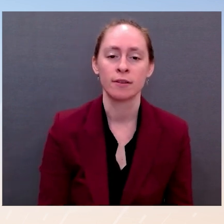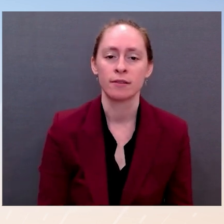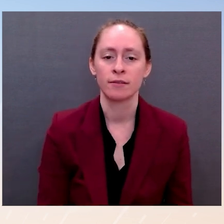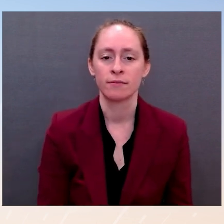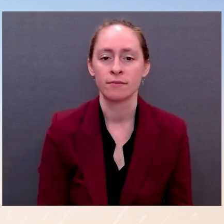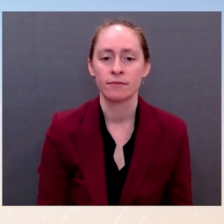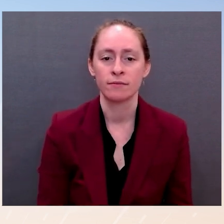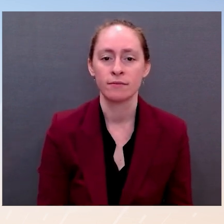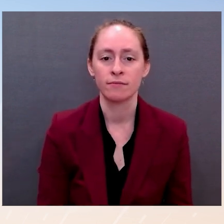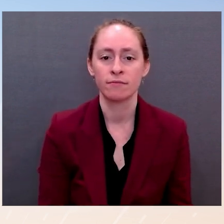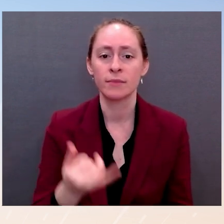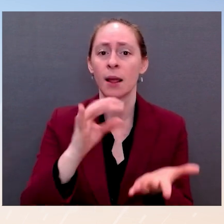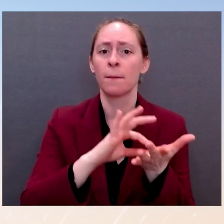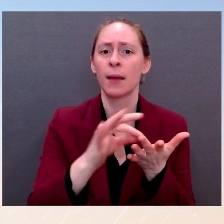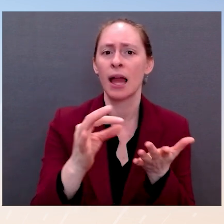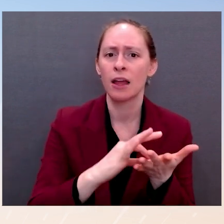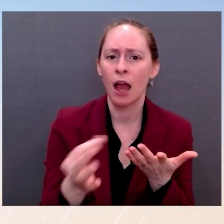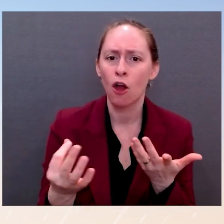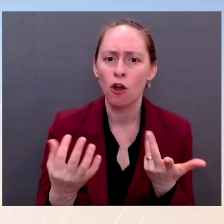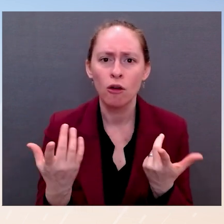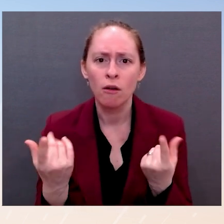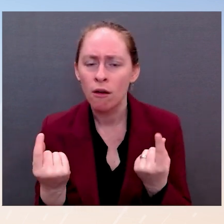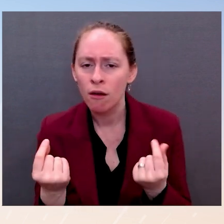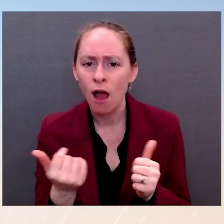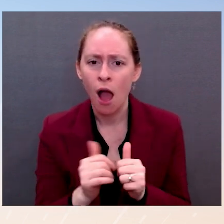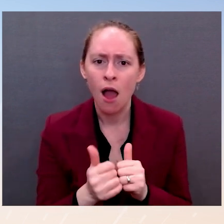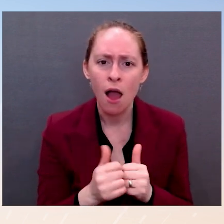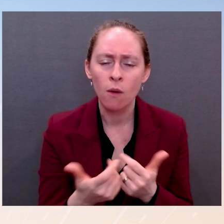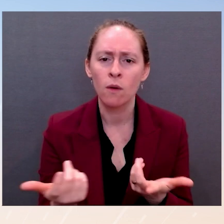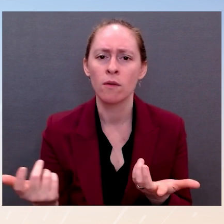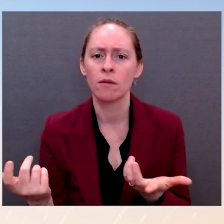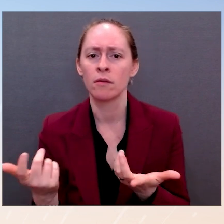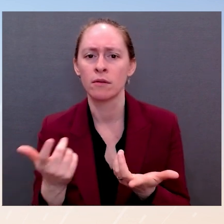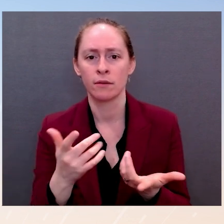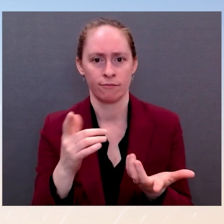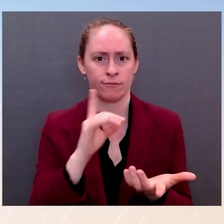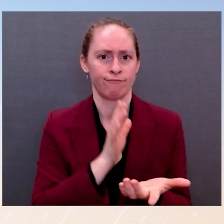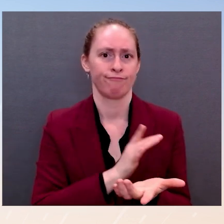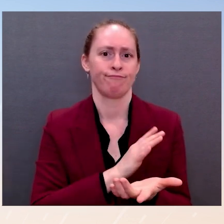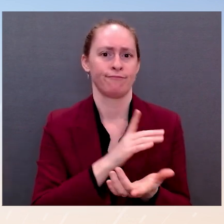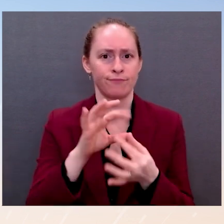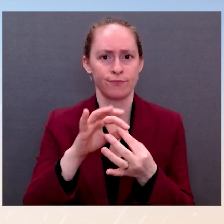which is the largest payer for cancer in in the U.S.,